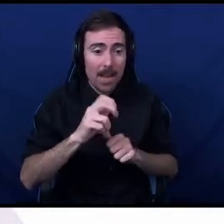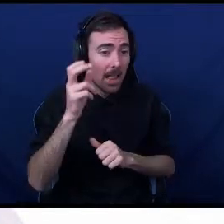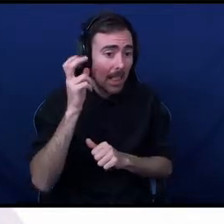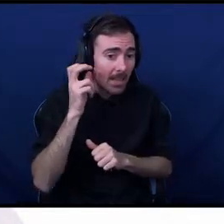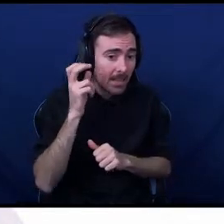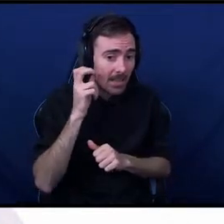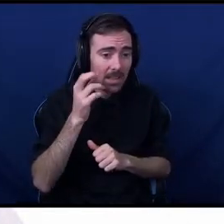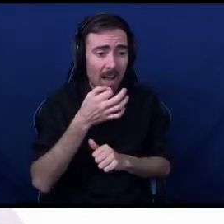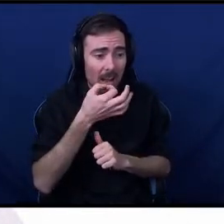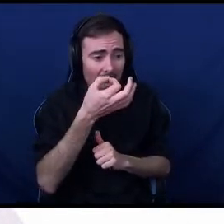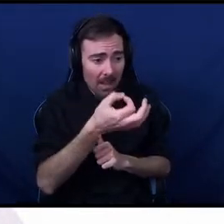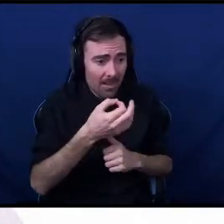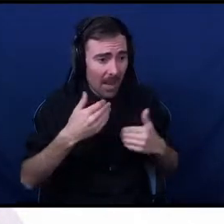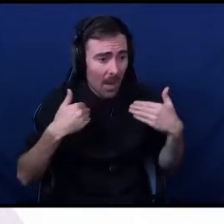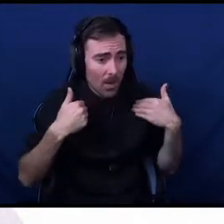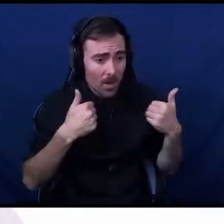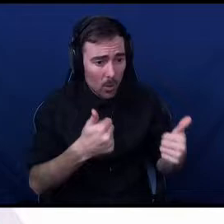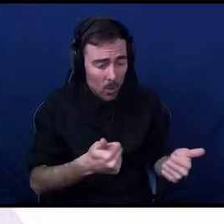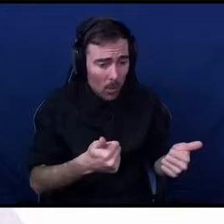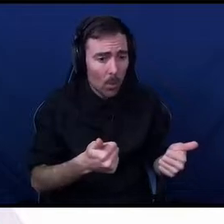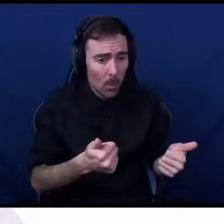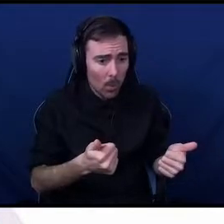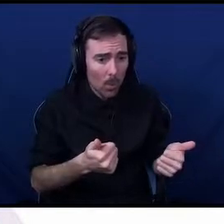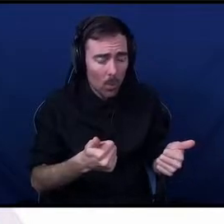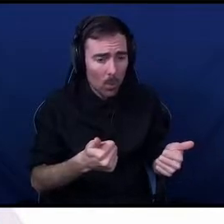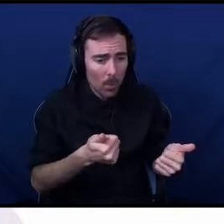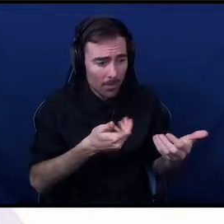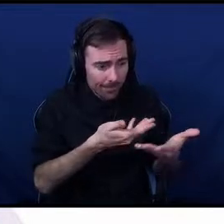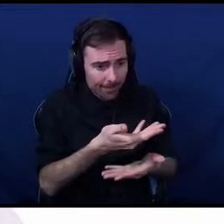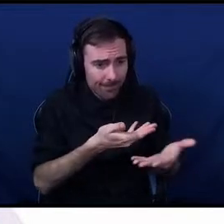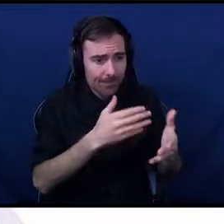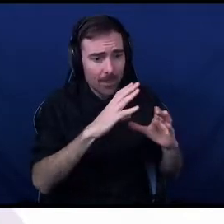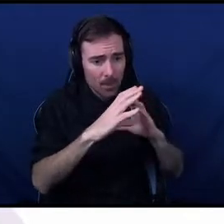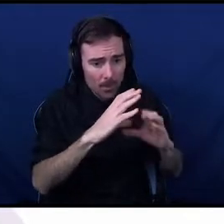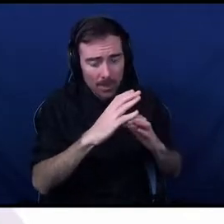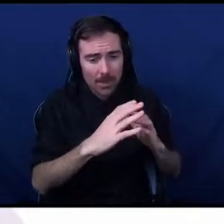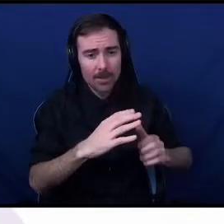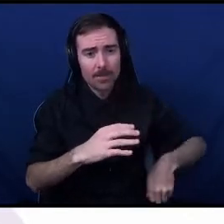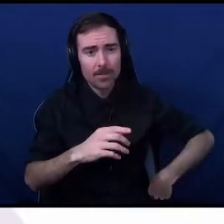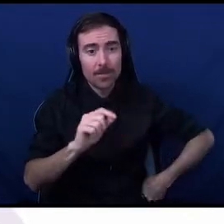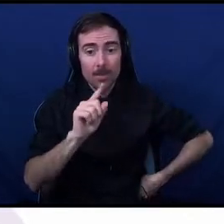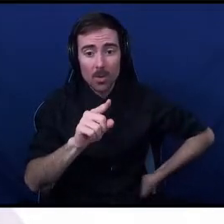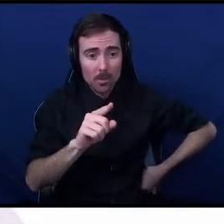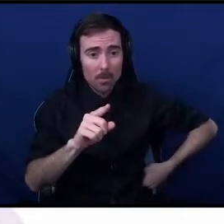point around fear before, you know is a really valid one, like people are scared to say the wrong thing. They don't want to